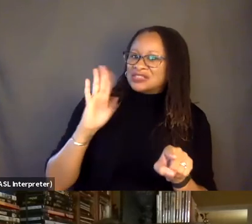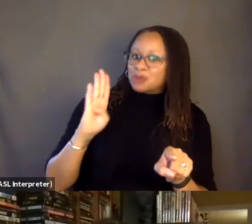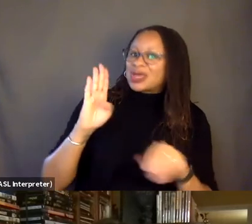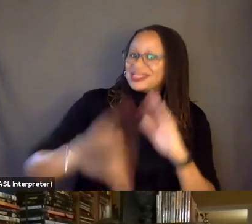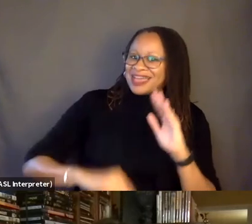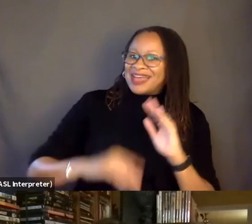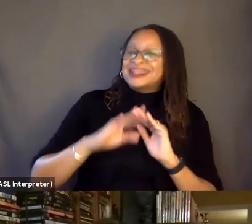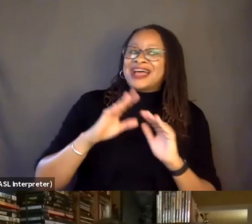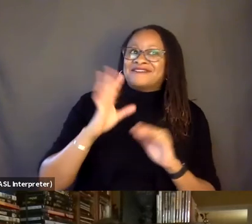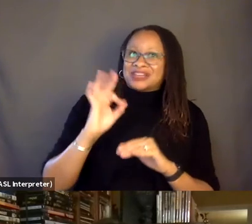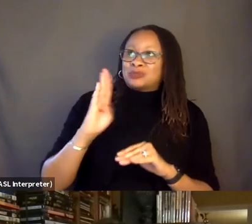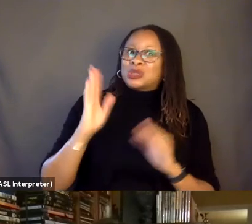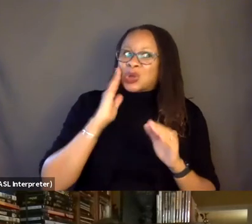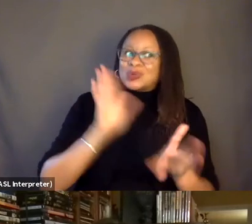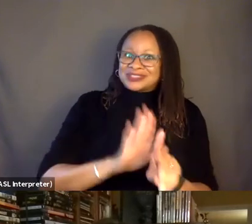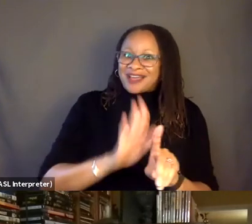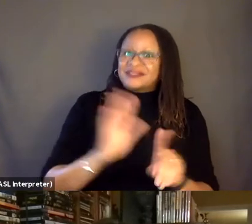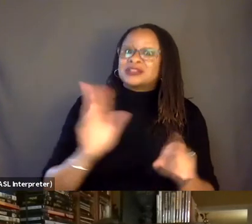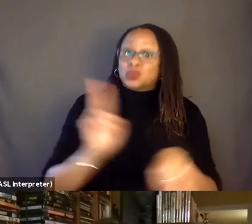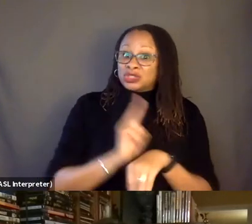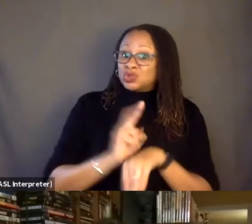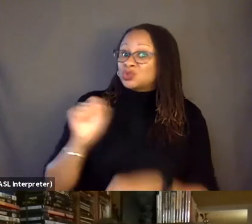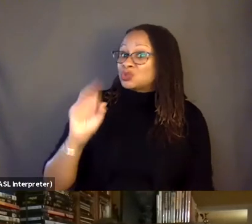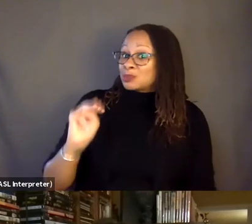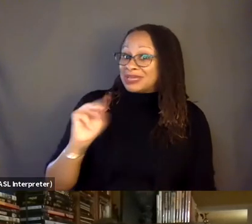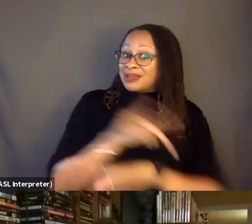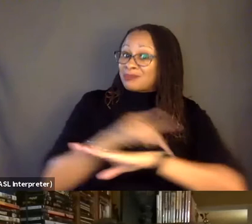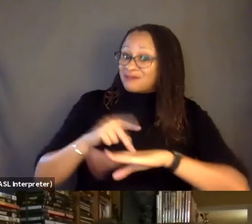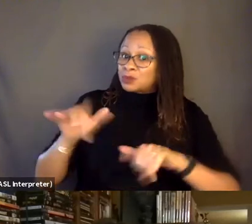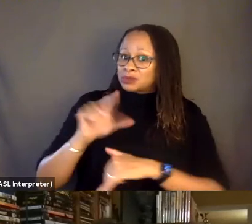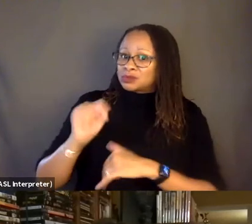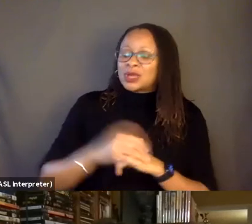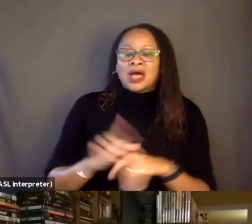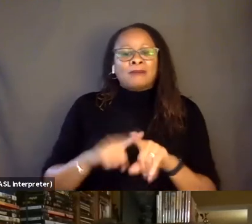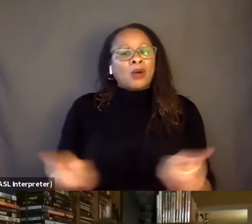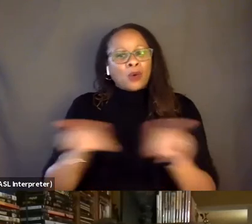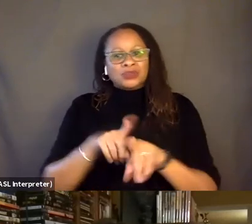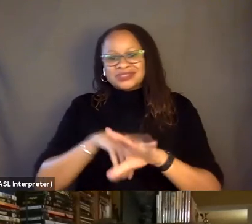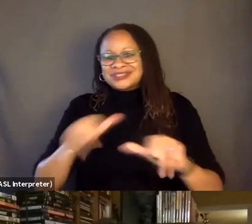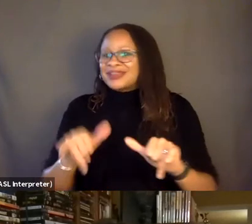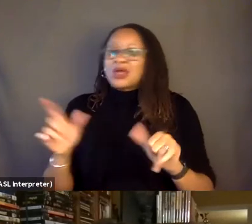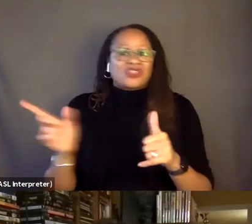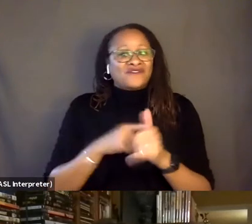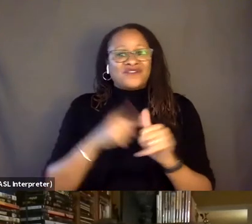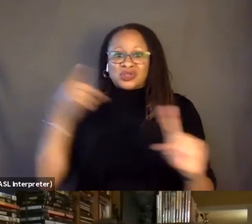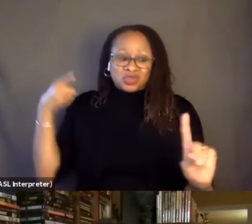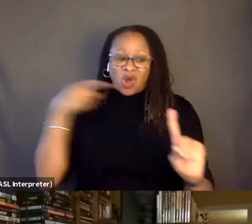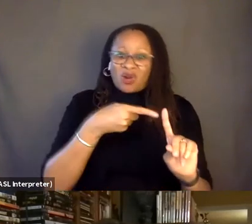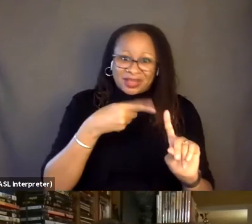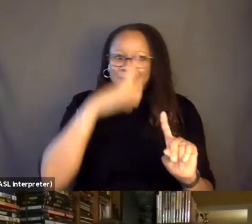And we used social media platforms to do that. But, you know, we were also the first targets, because we lived on social media.